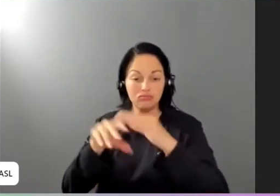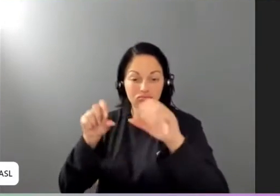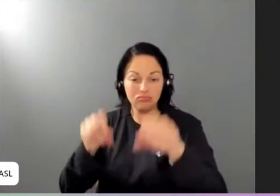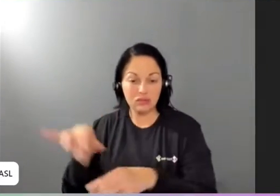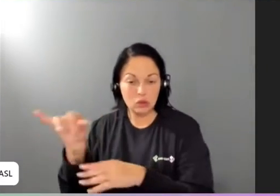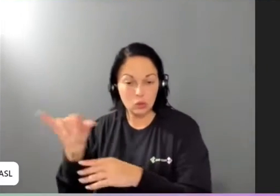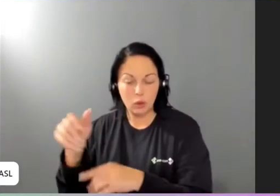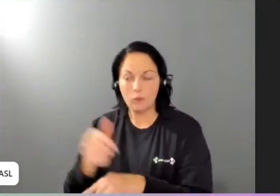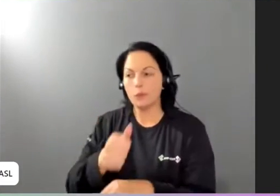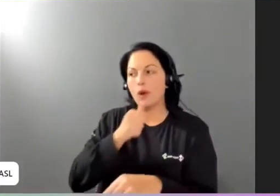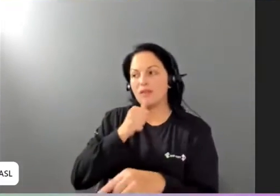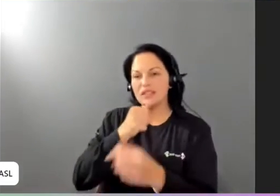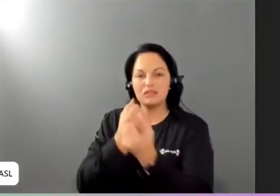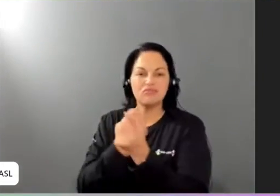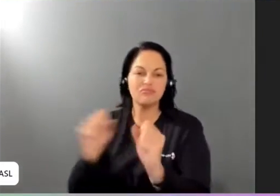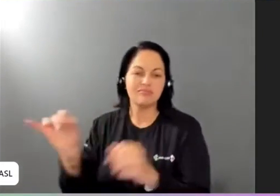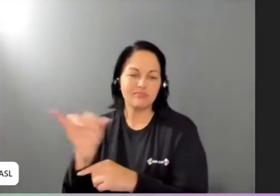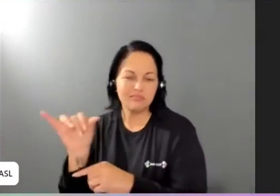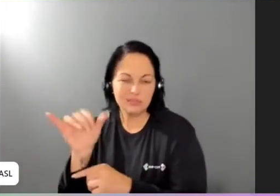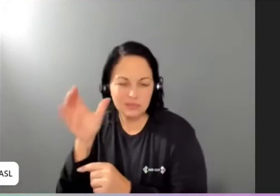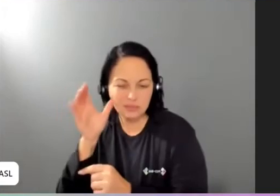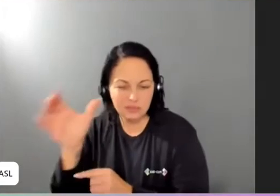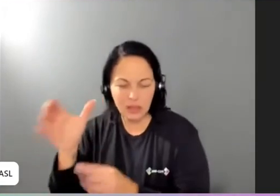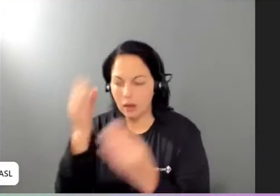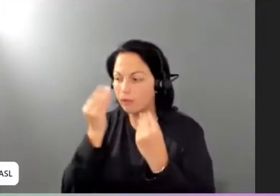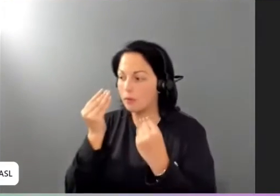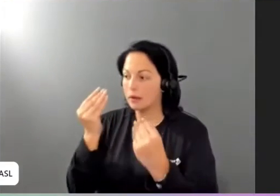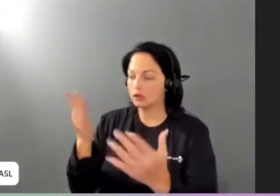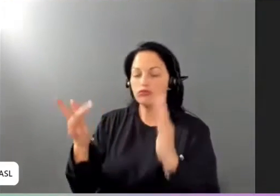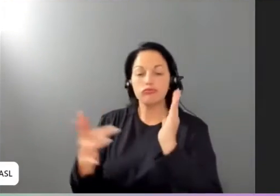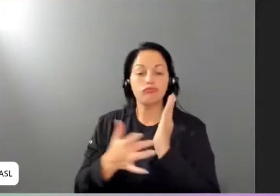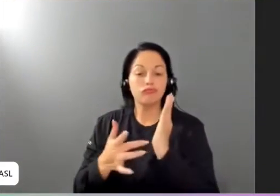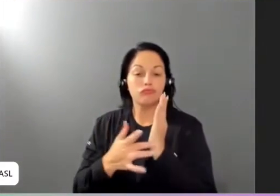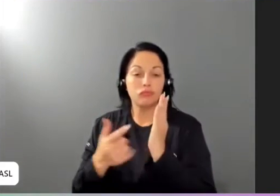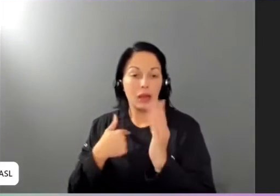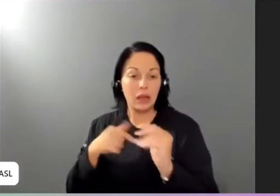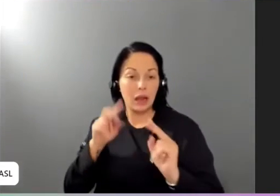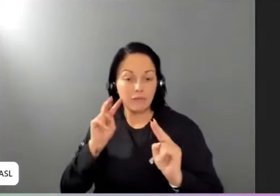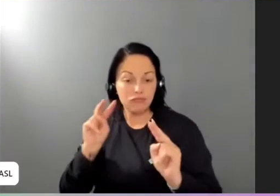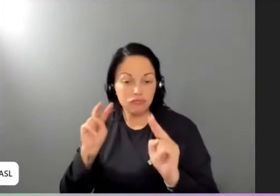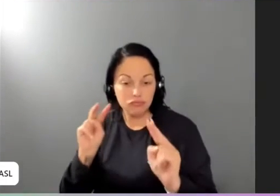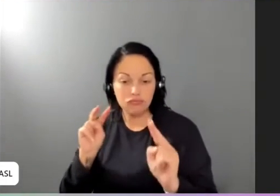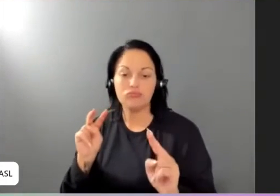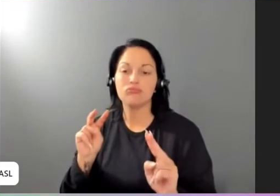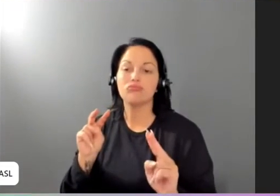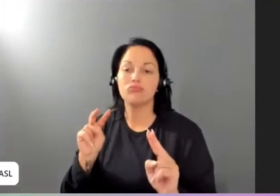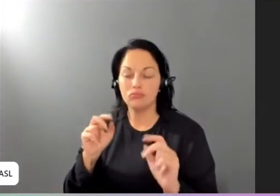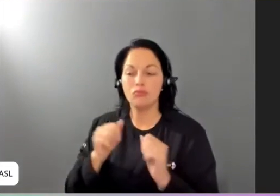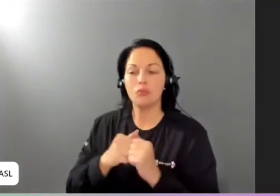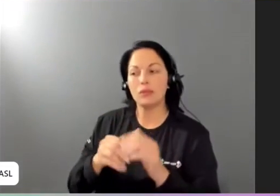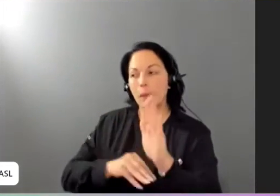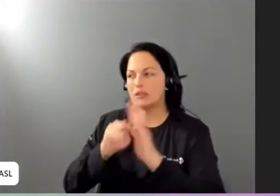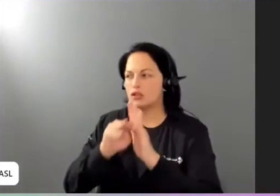these governance systems -- we need to to the be looking at accessibility same way we look at digital accessibility, the same way we look at privacy and security of